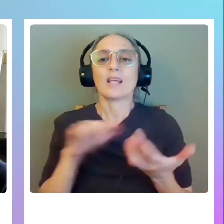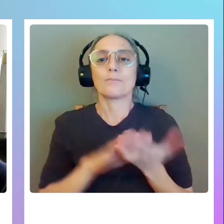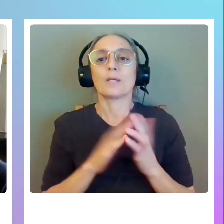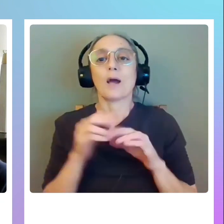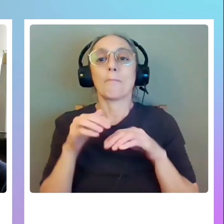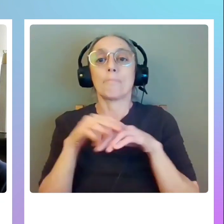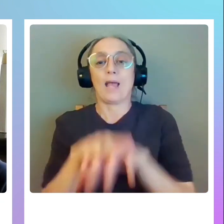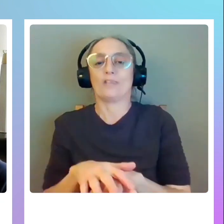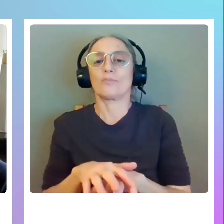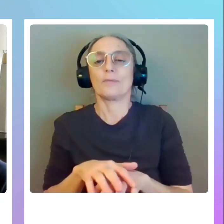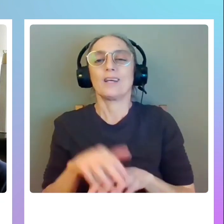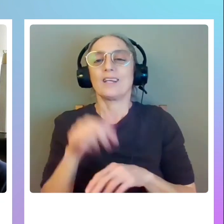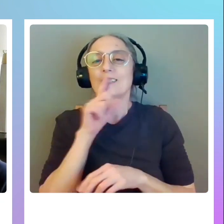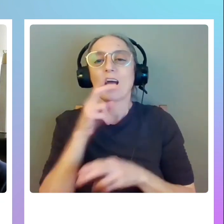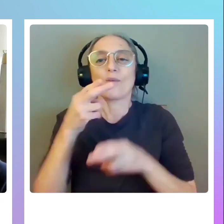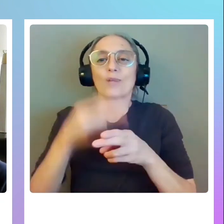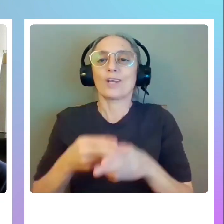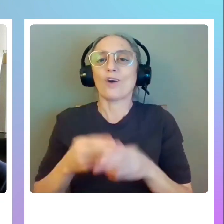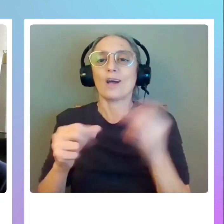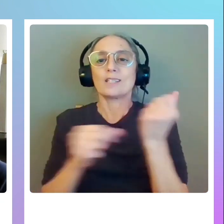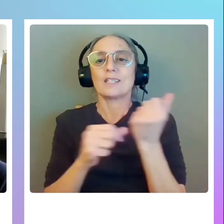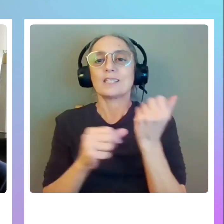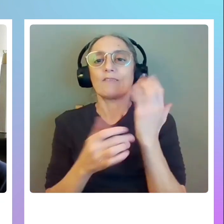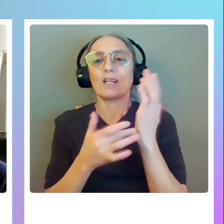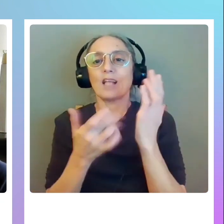an assistive technology anymore to use your voice.